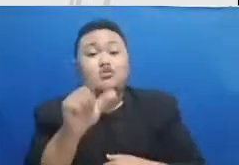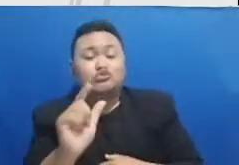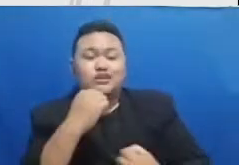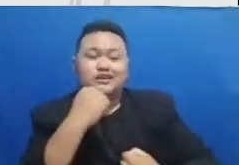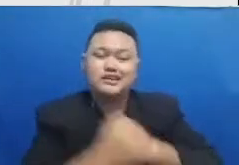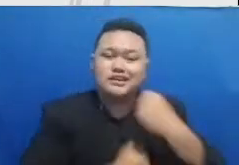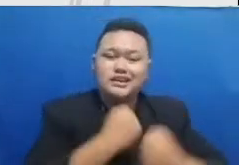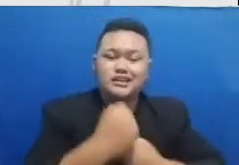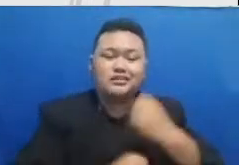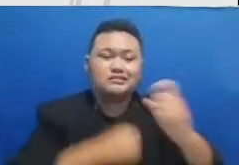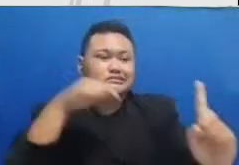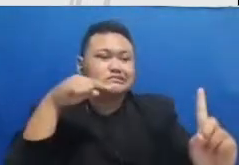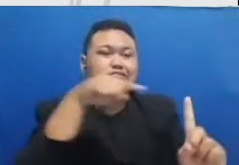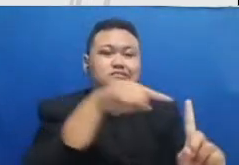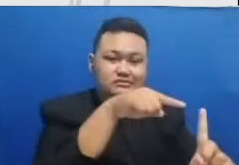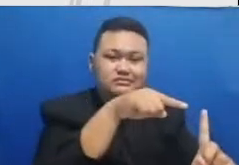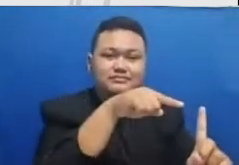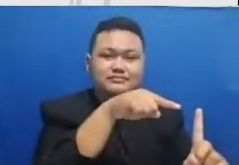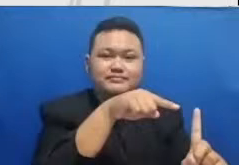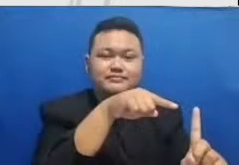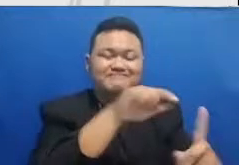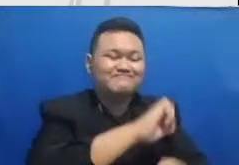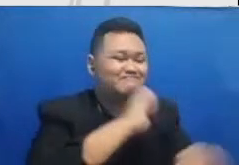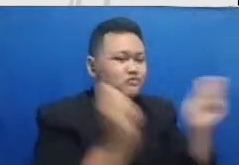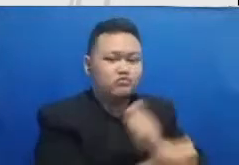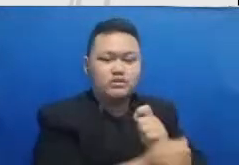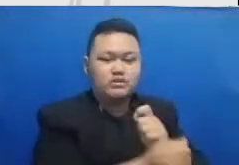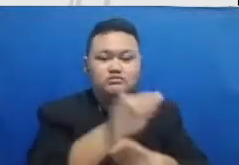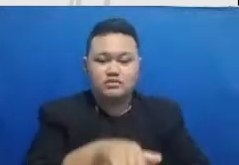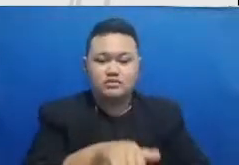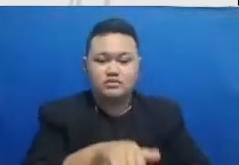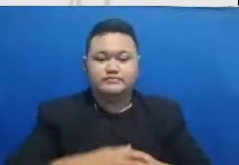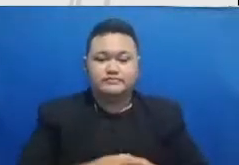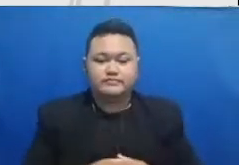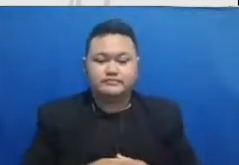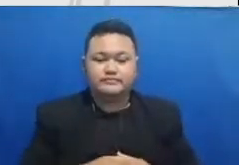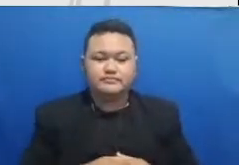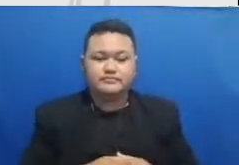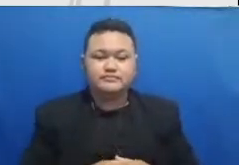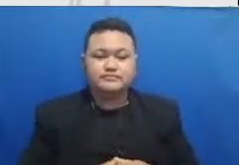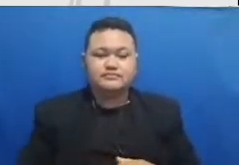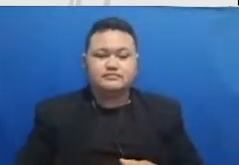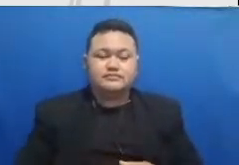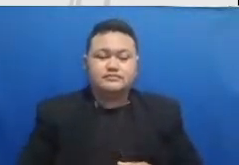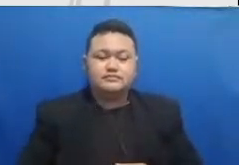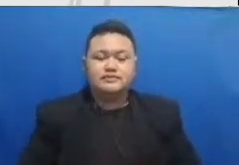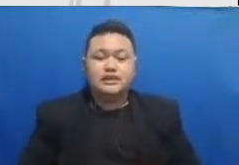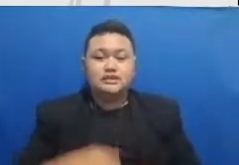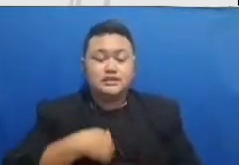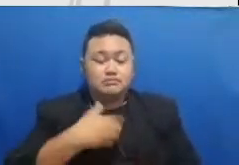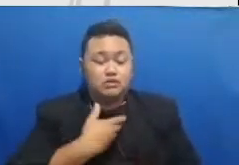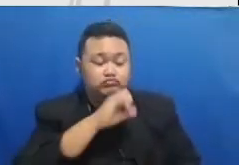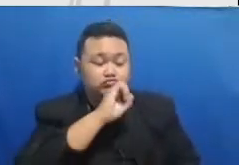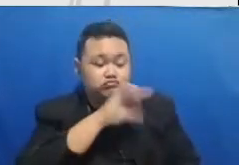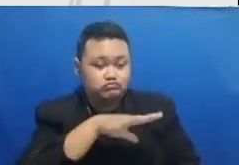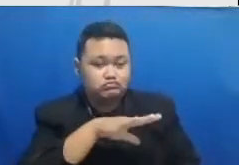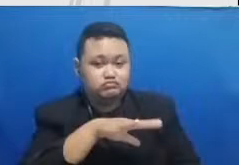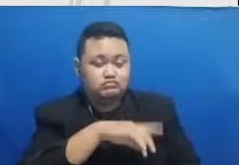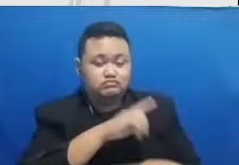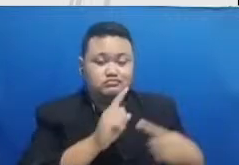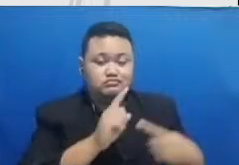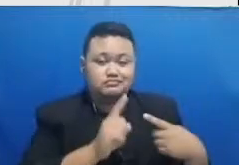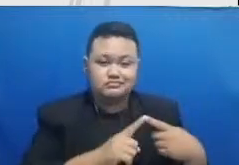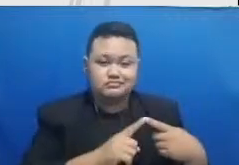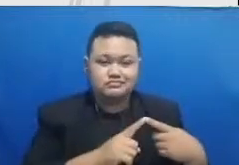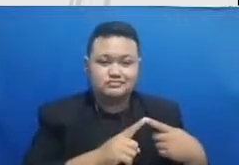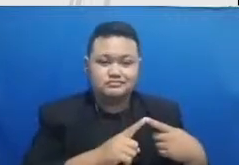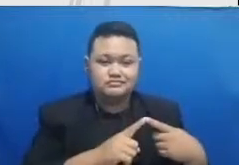learning objectives even change, I will try to discuss it again for another type of application.